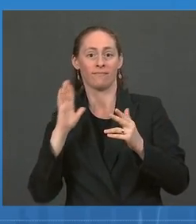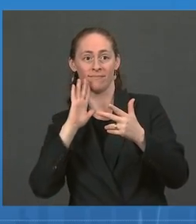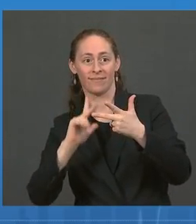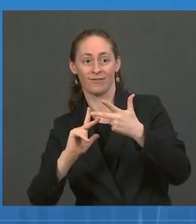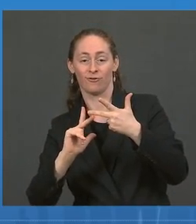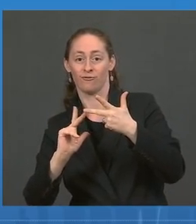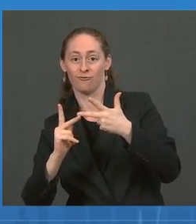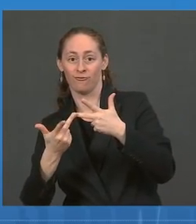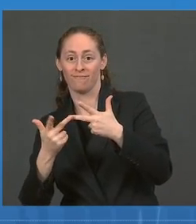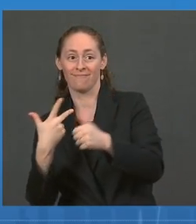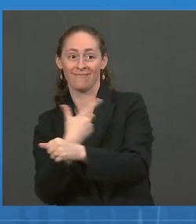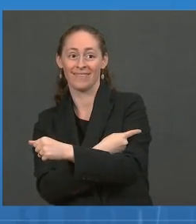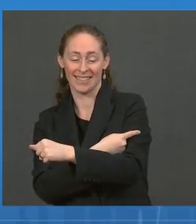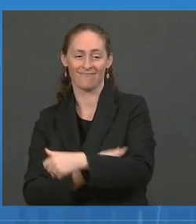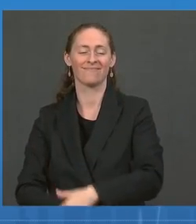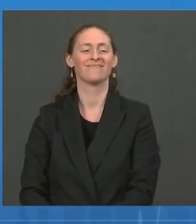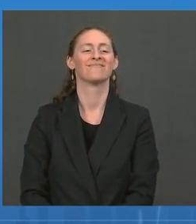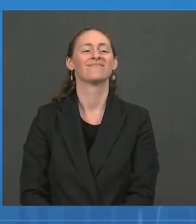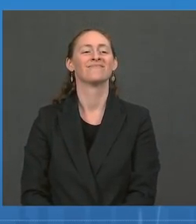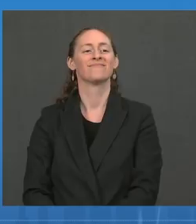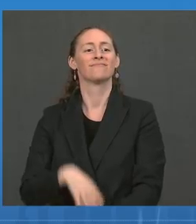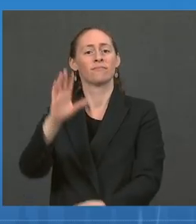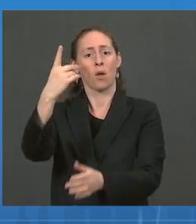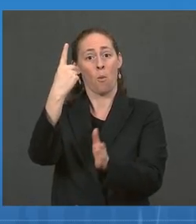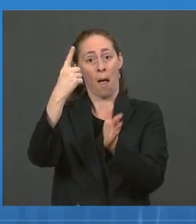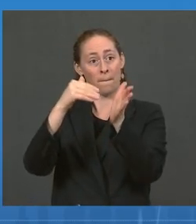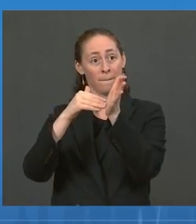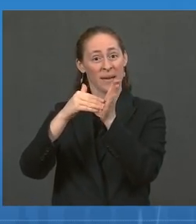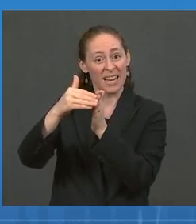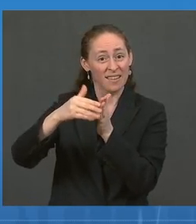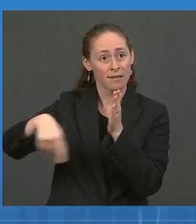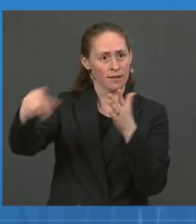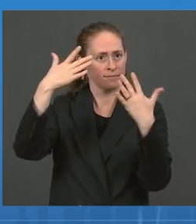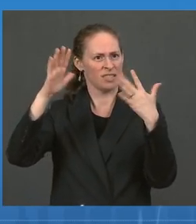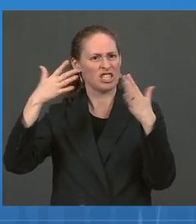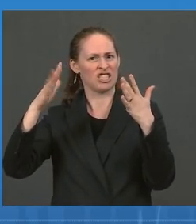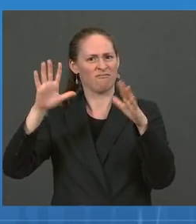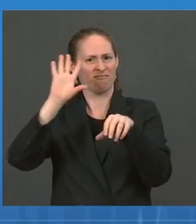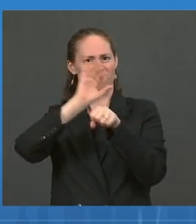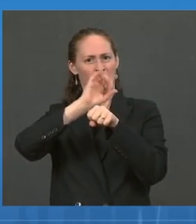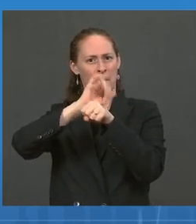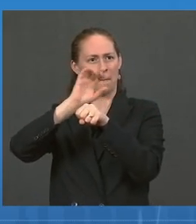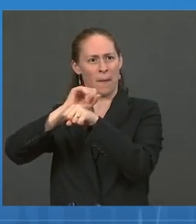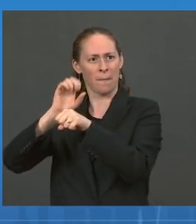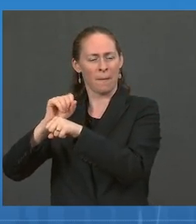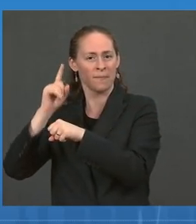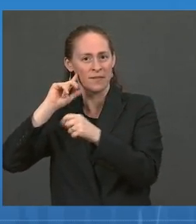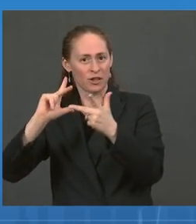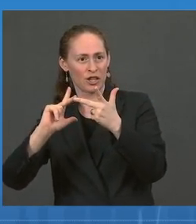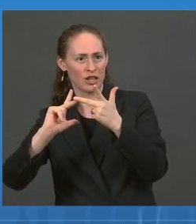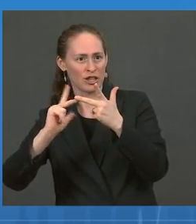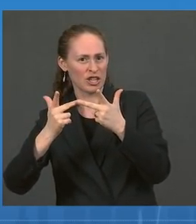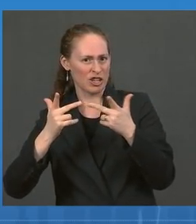have already scheduled their booster shots through pharmacies over the coming weeks. Massachusetts